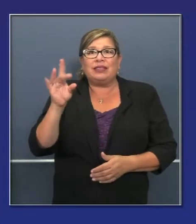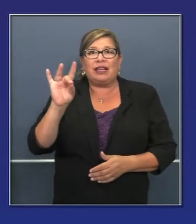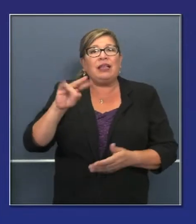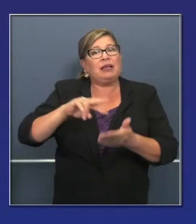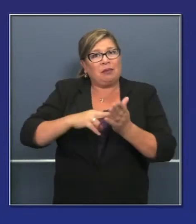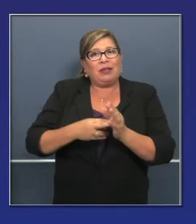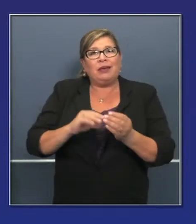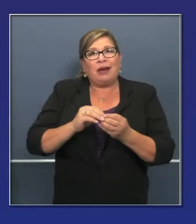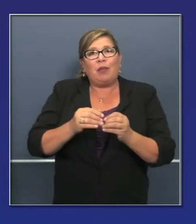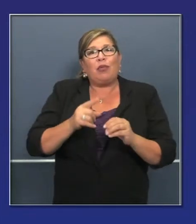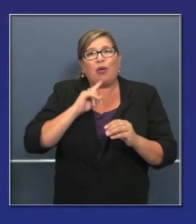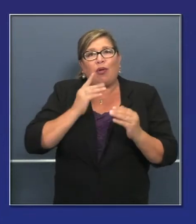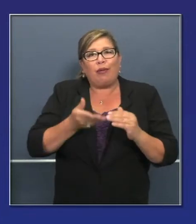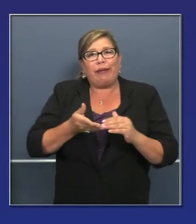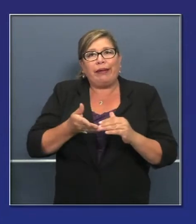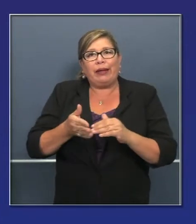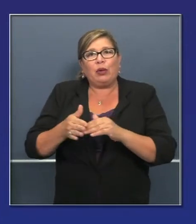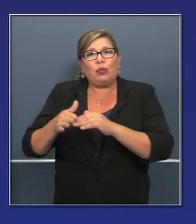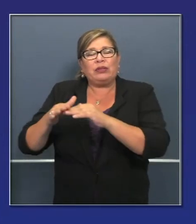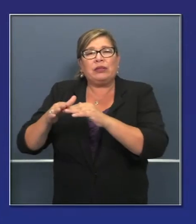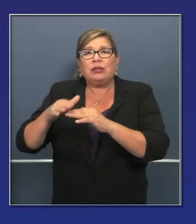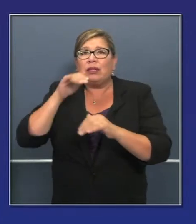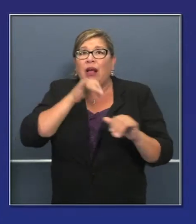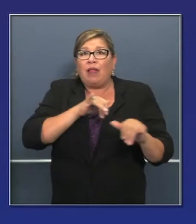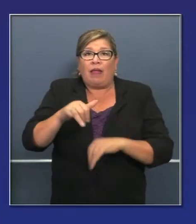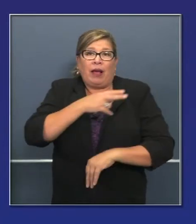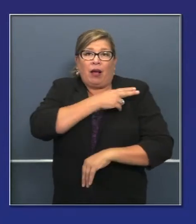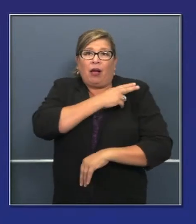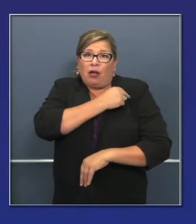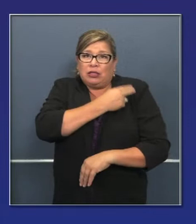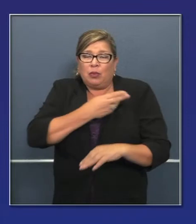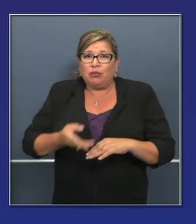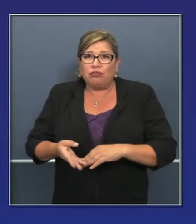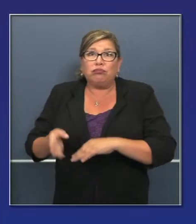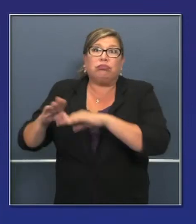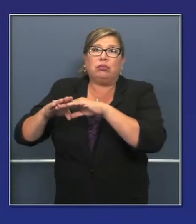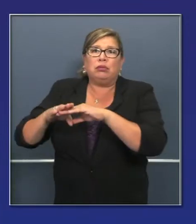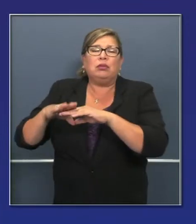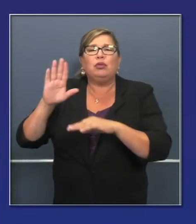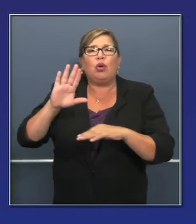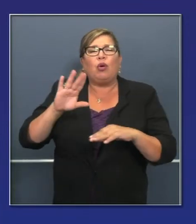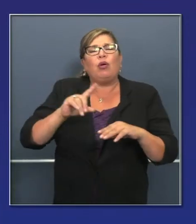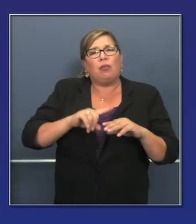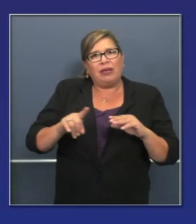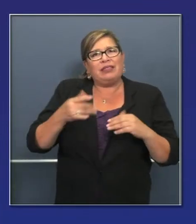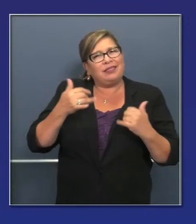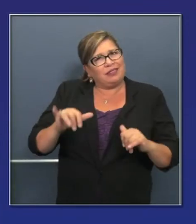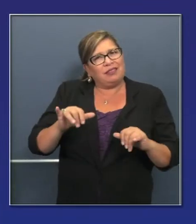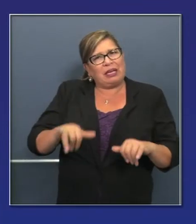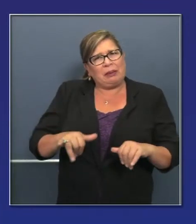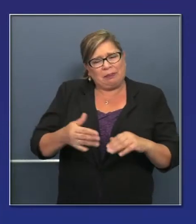of california not at the rate of hospitalizations but at a clip of about 18 percent just over the